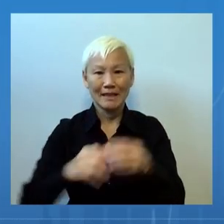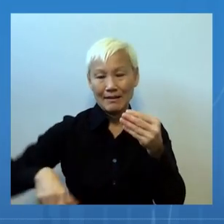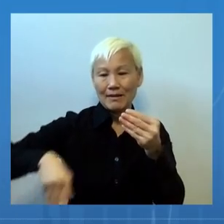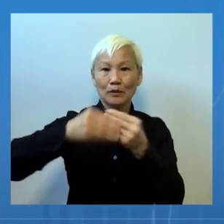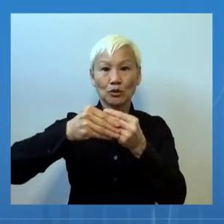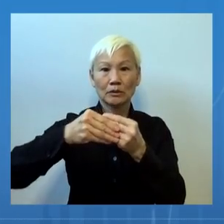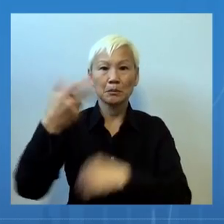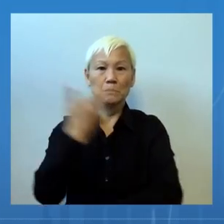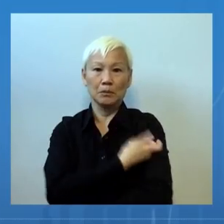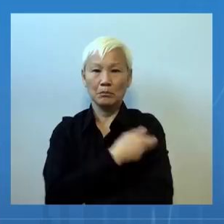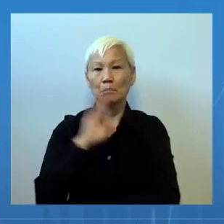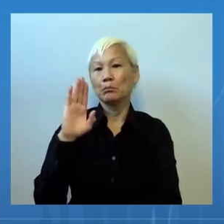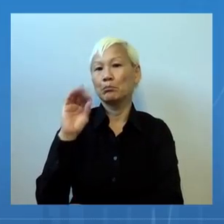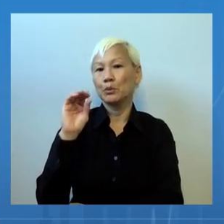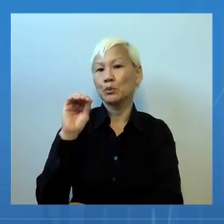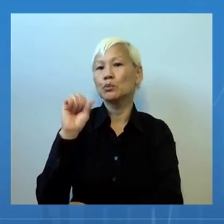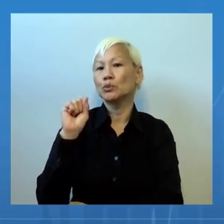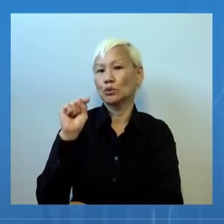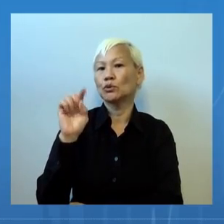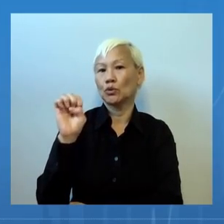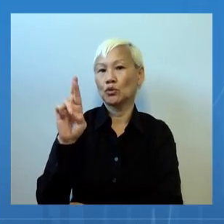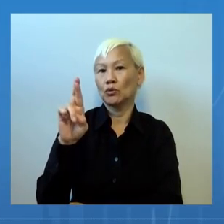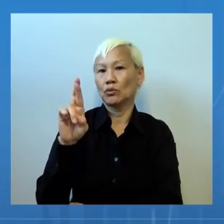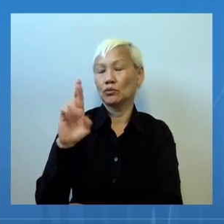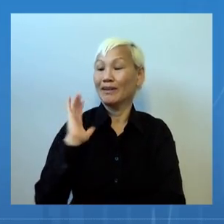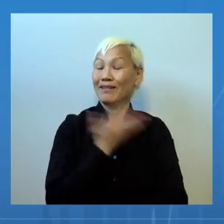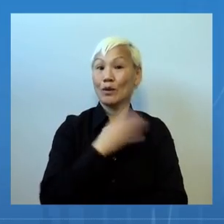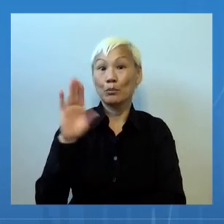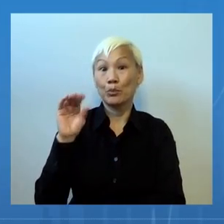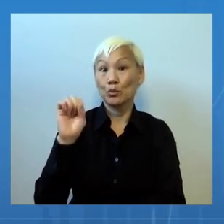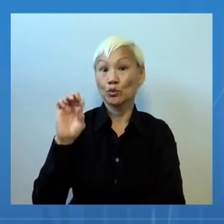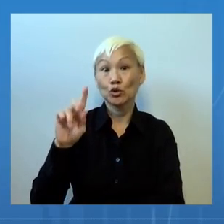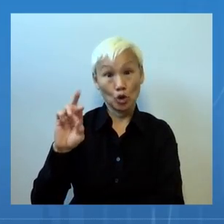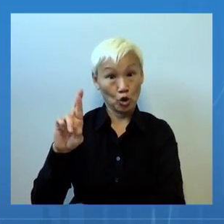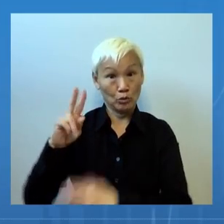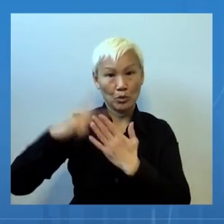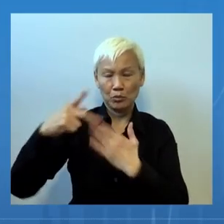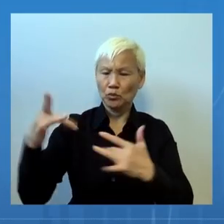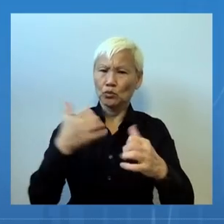So, our boosters program is off to a very strong start and continues to accelerate.